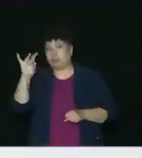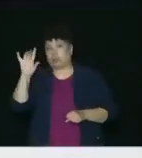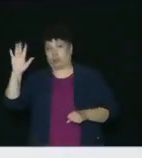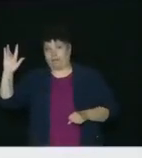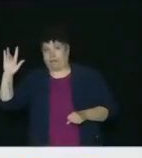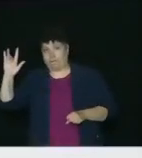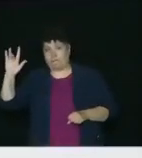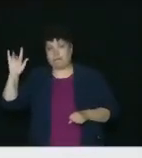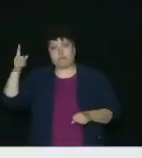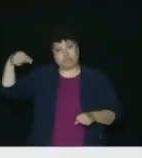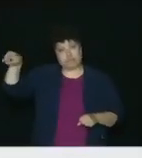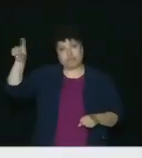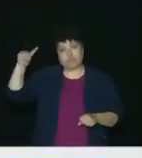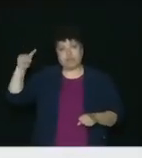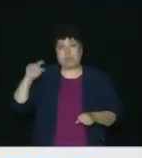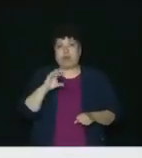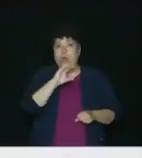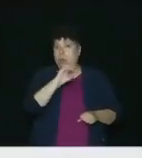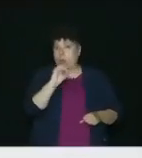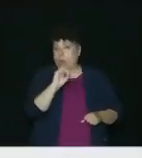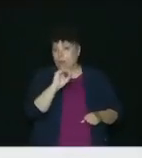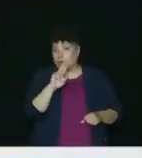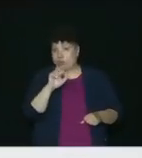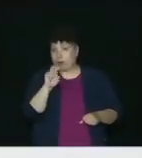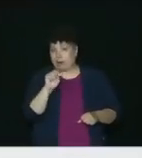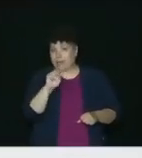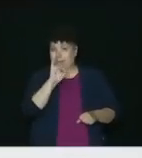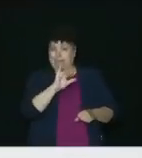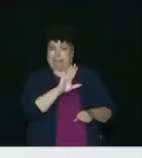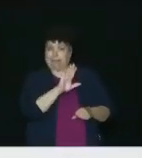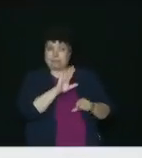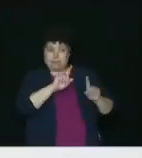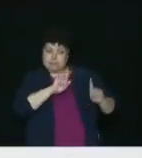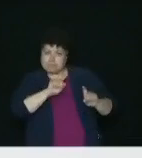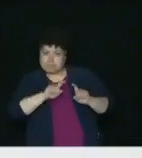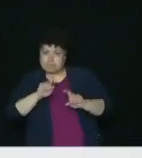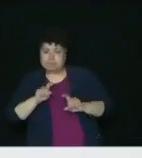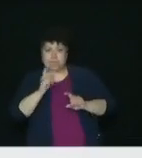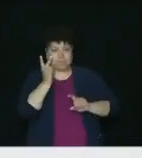SIX MONTHS T5 YEARS OF AGE WERE SIMILAR TO THAT IN PEOPLE 18 TO